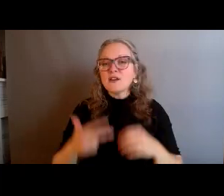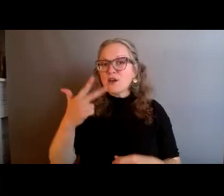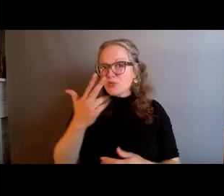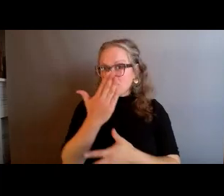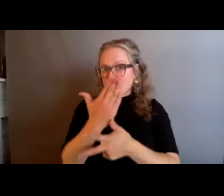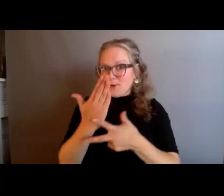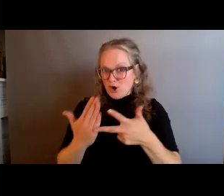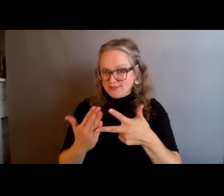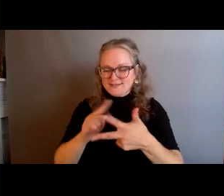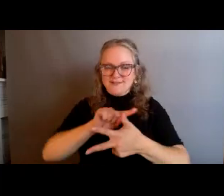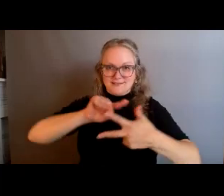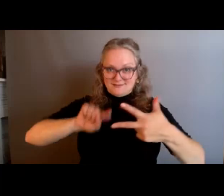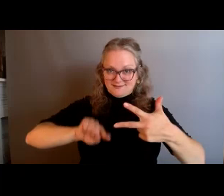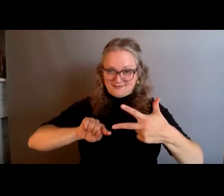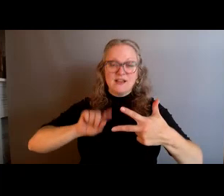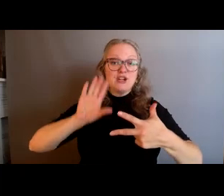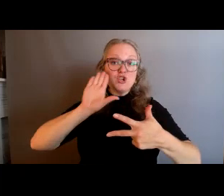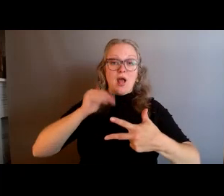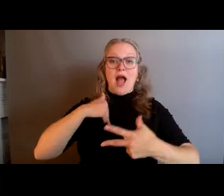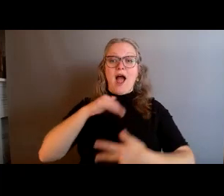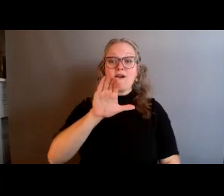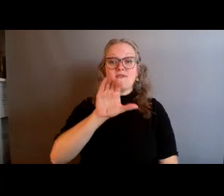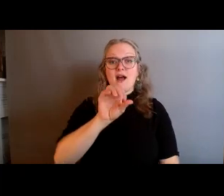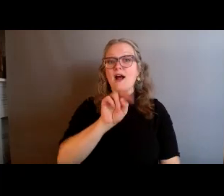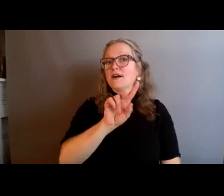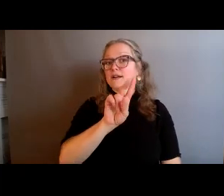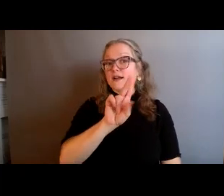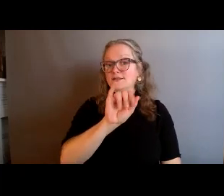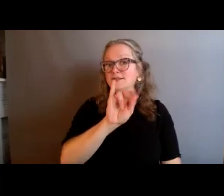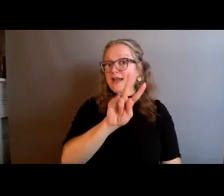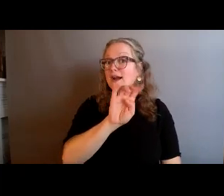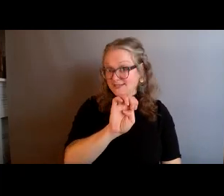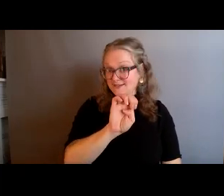You're either gonna have a conductive which is gonna be where?